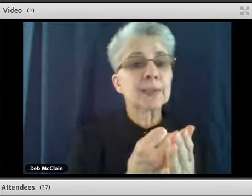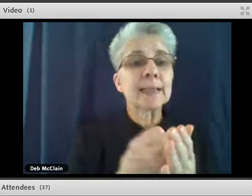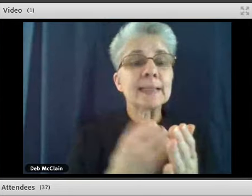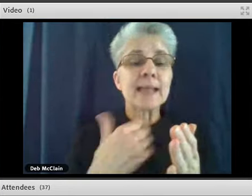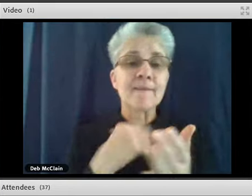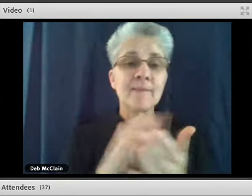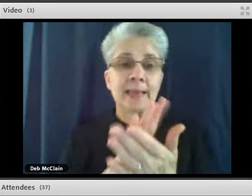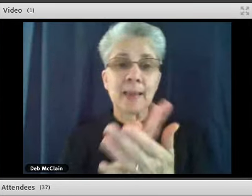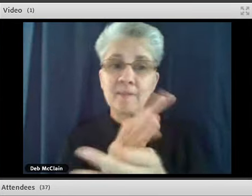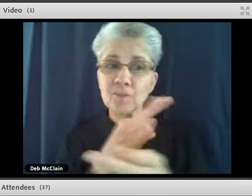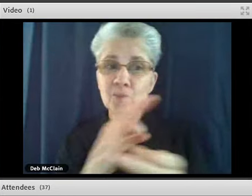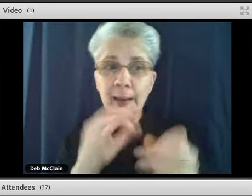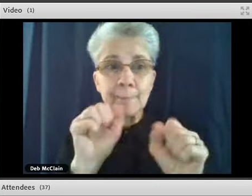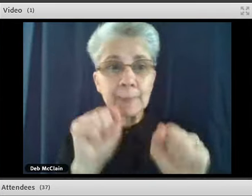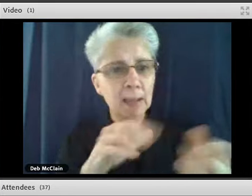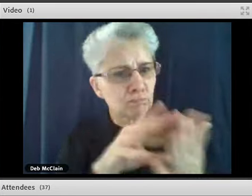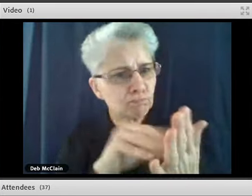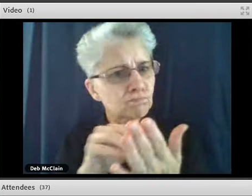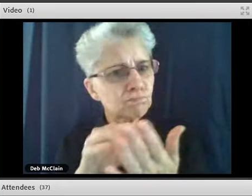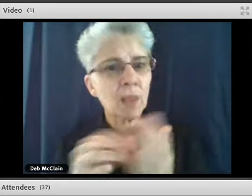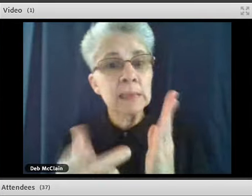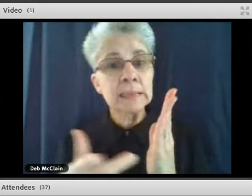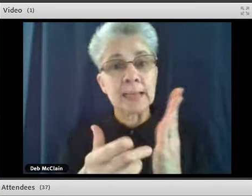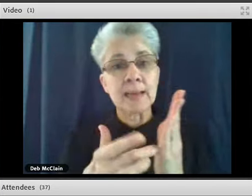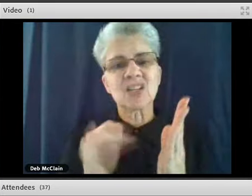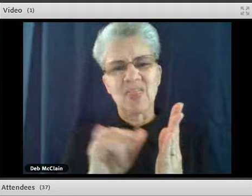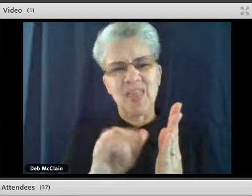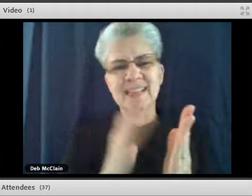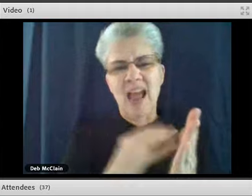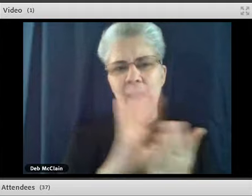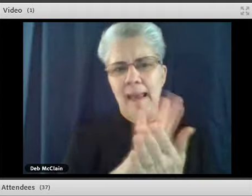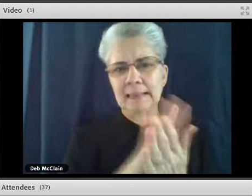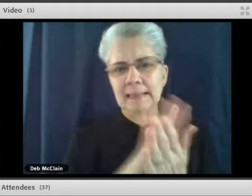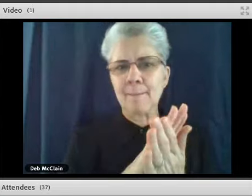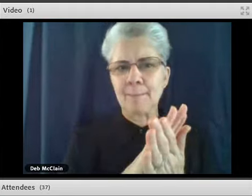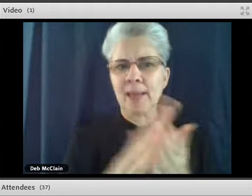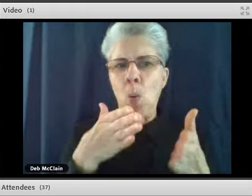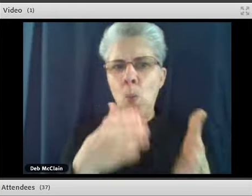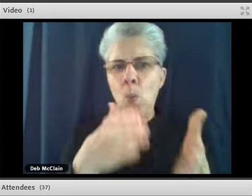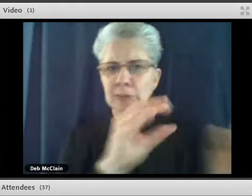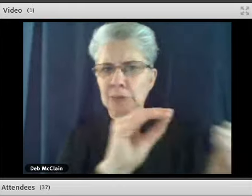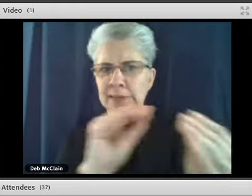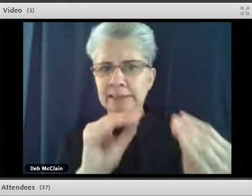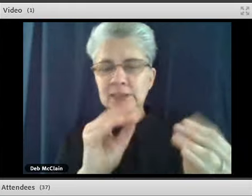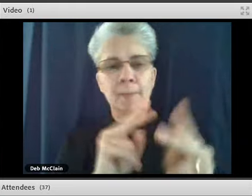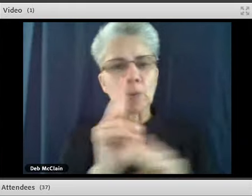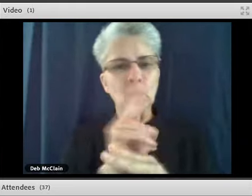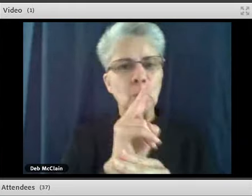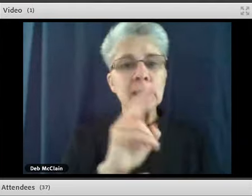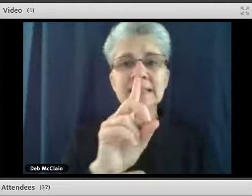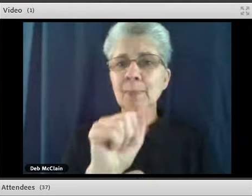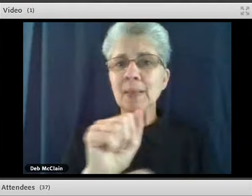We want people to have academic freedom. And technology is kind of our academic medium. That's the way that people with disabilities,